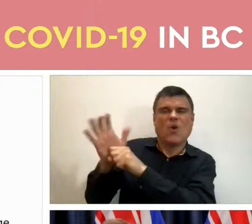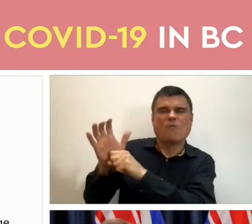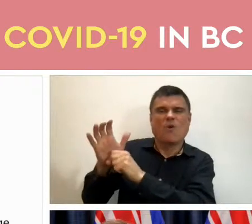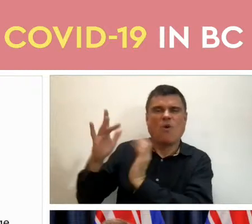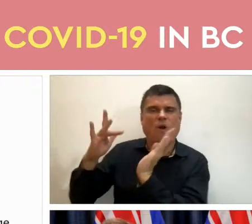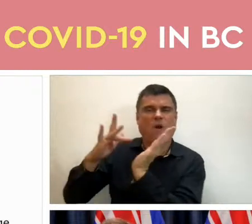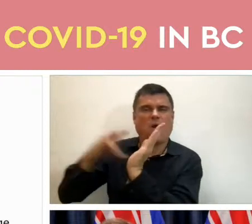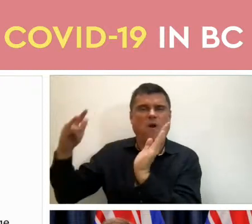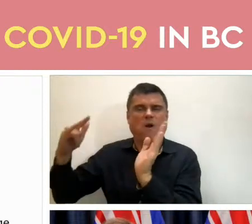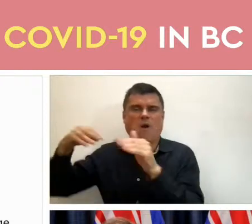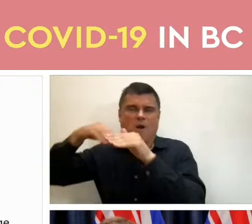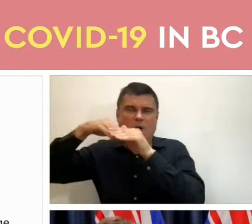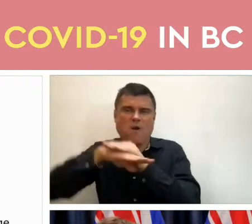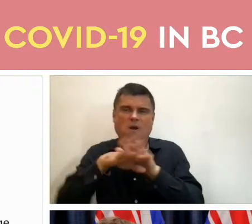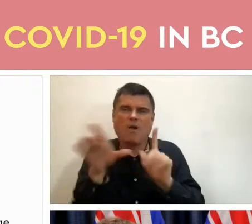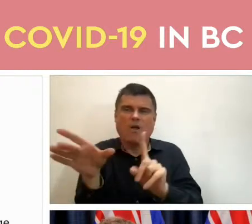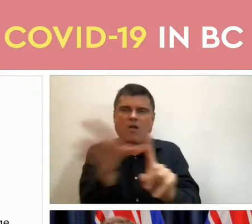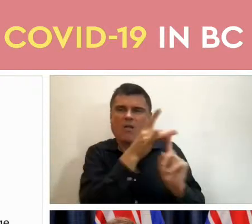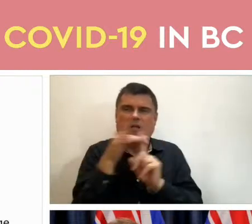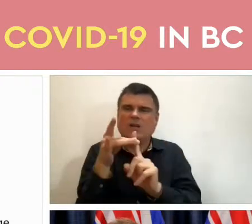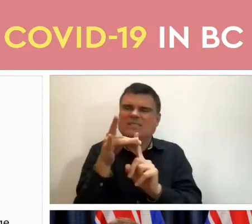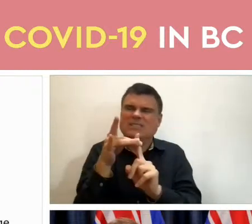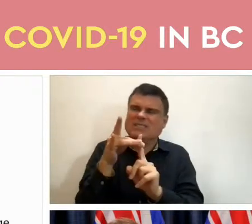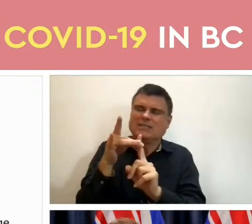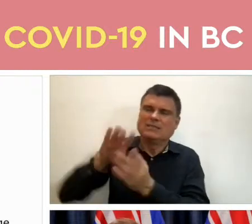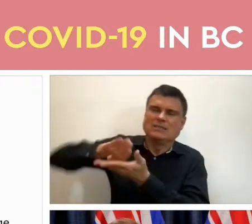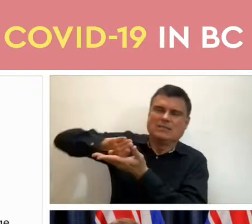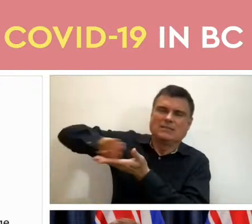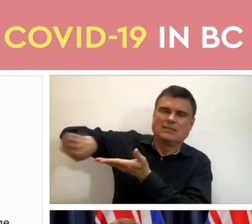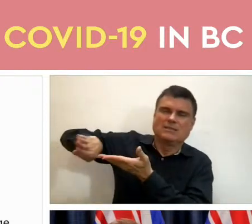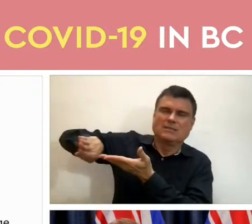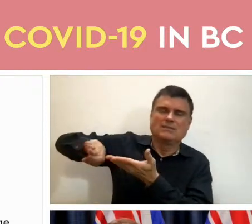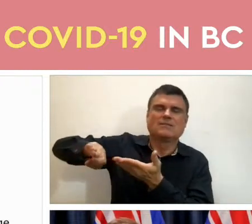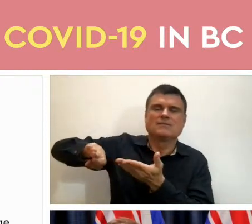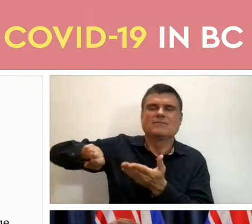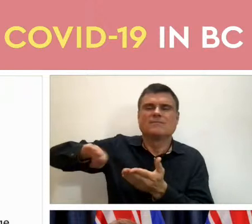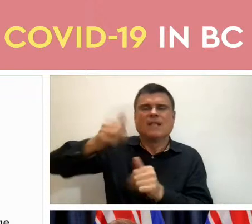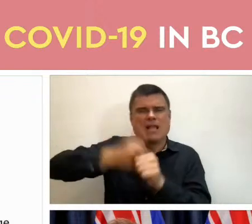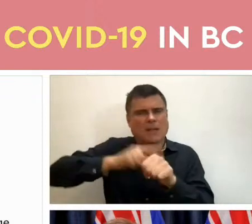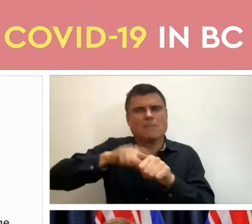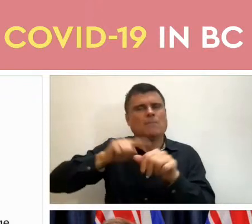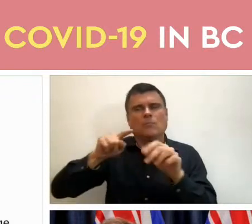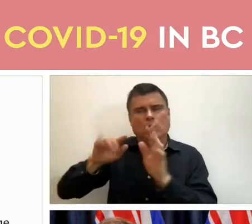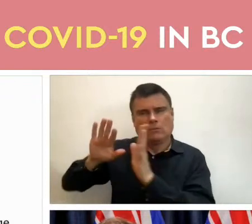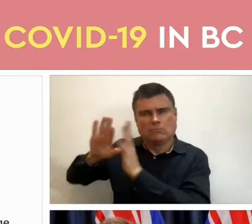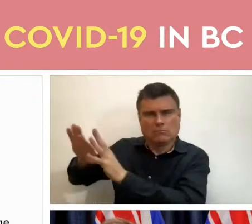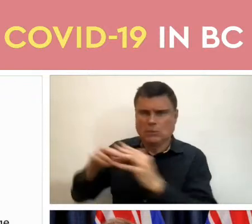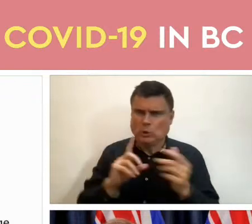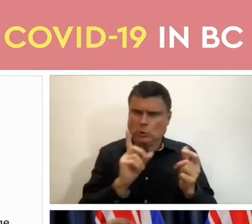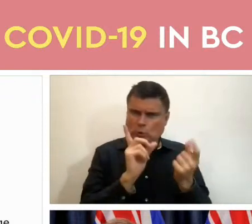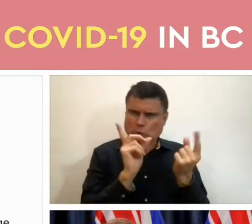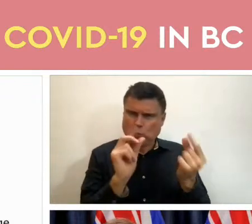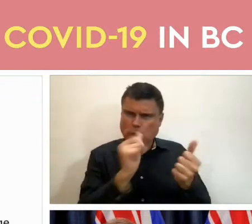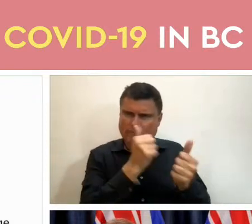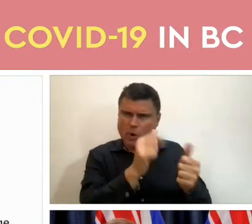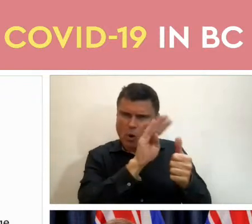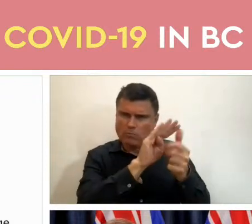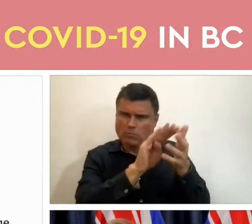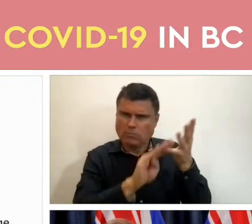back COVID's authority in our lives by slowing its spread by keeping us safe and by each of